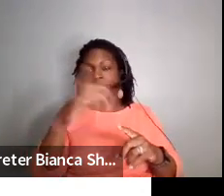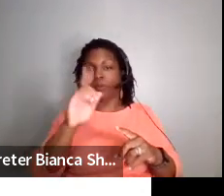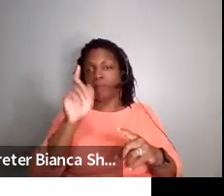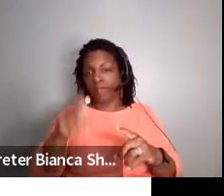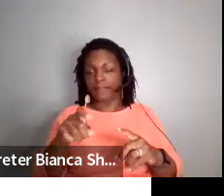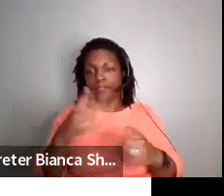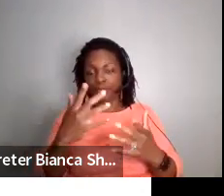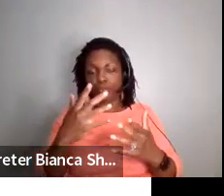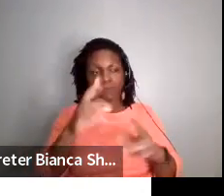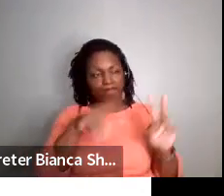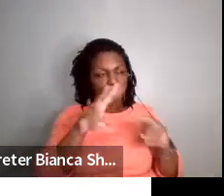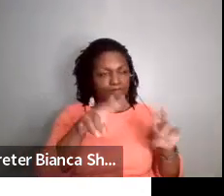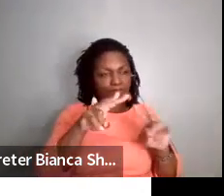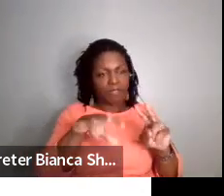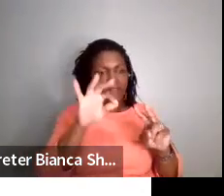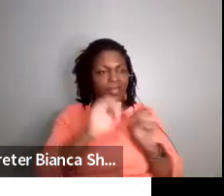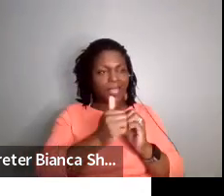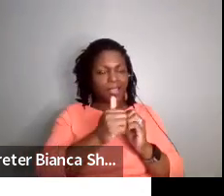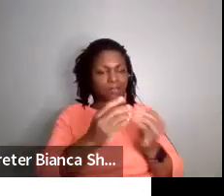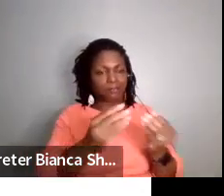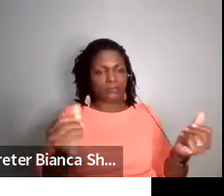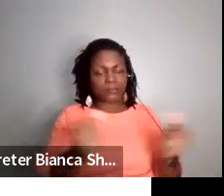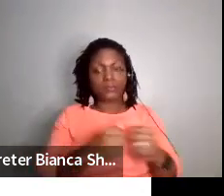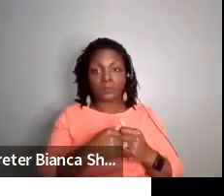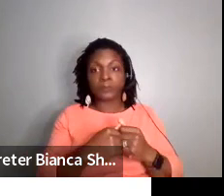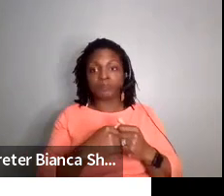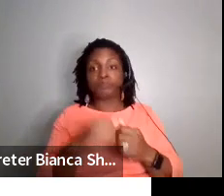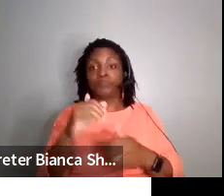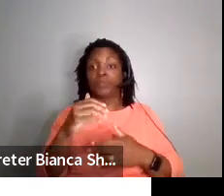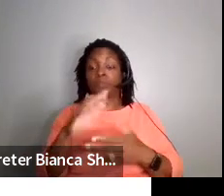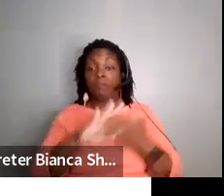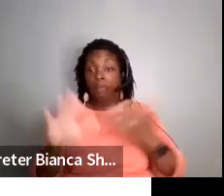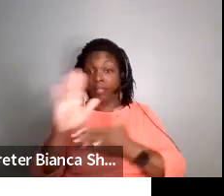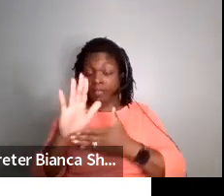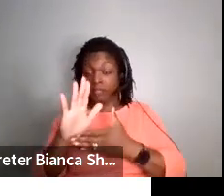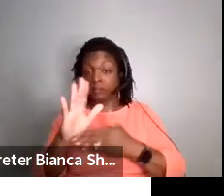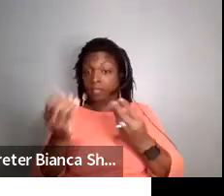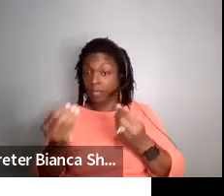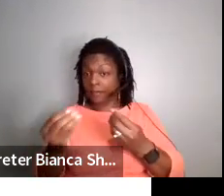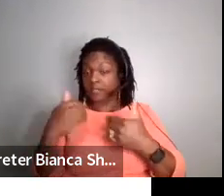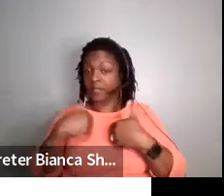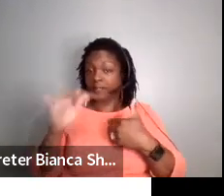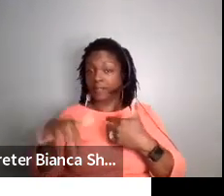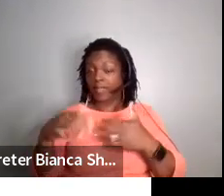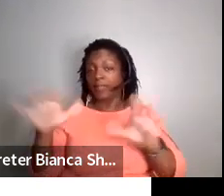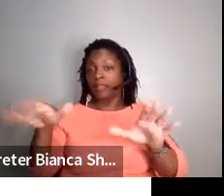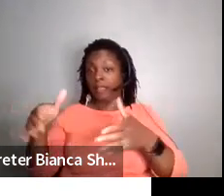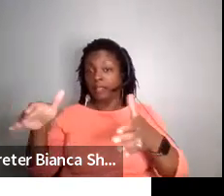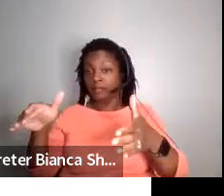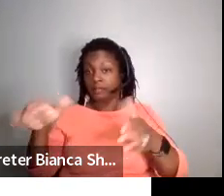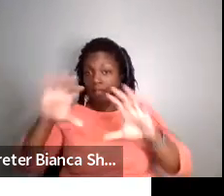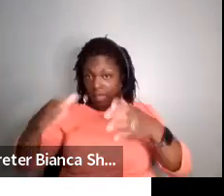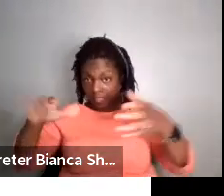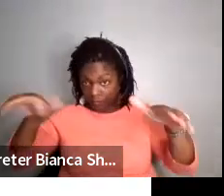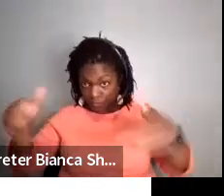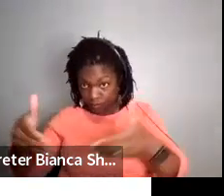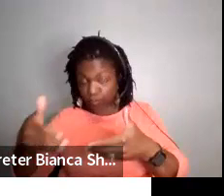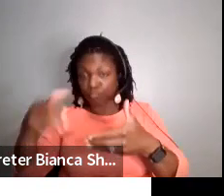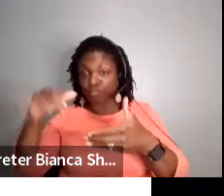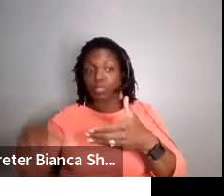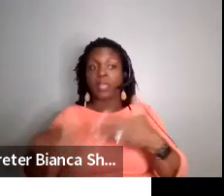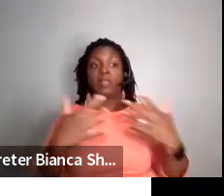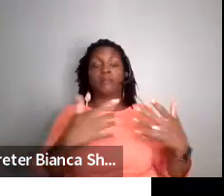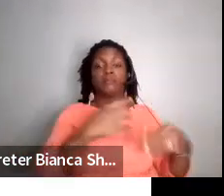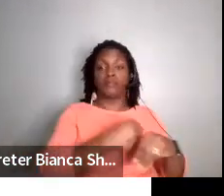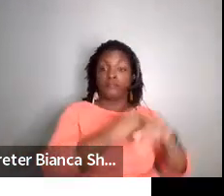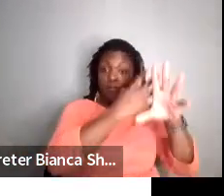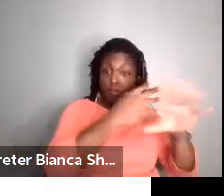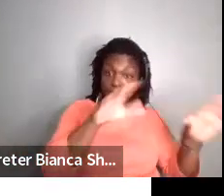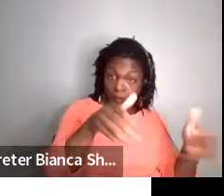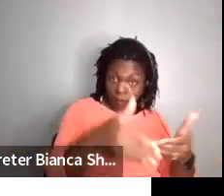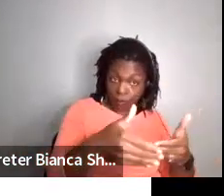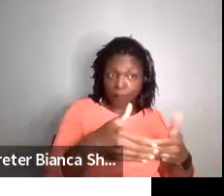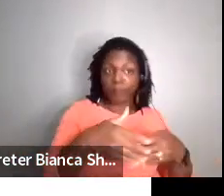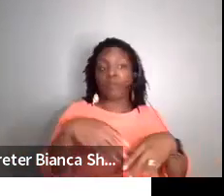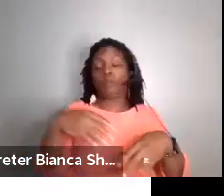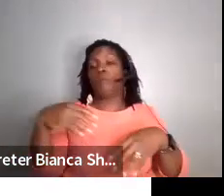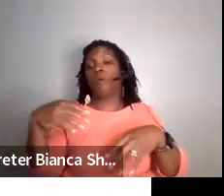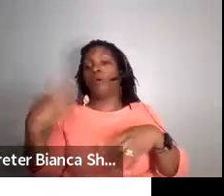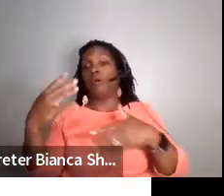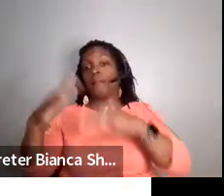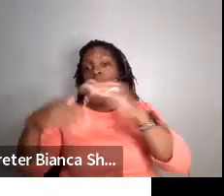So on a college campus you have the face-to-face classrooms, virtual classrooms, residential buildings, employee work areas.